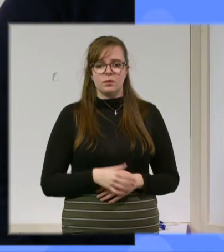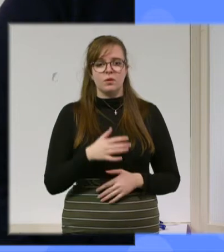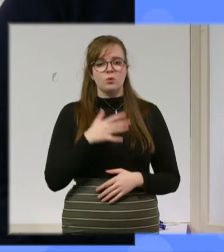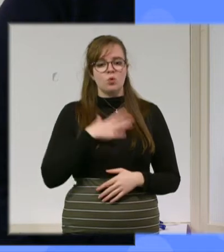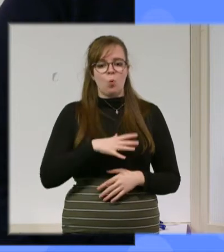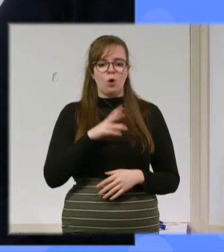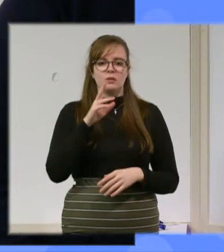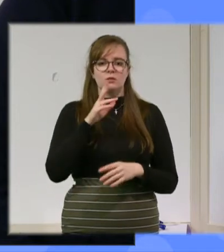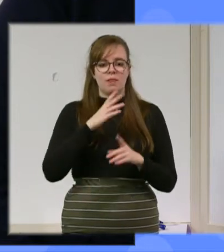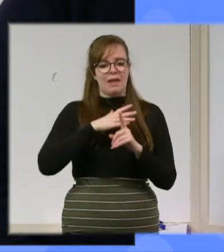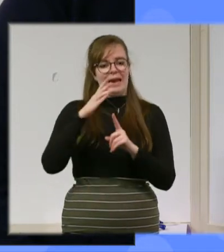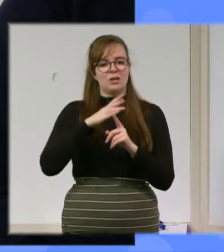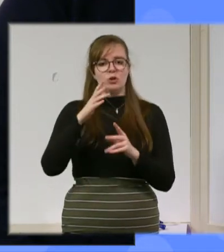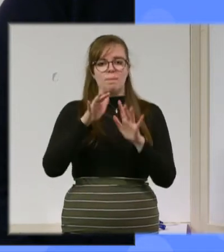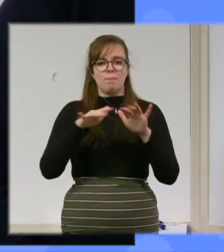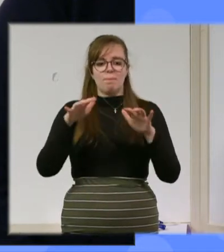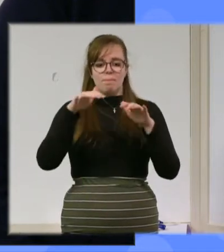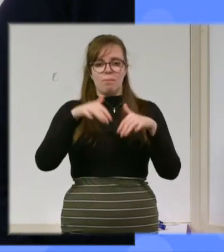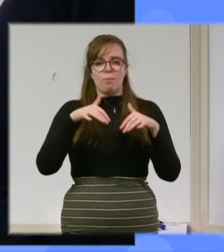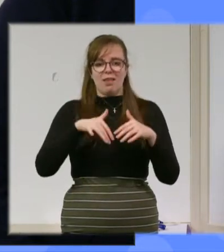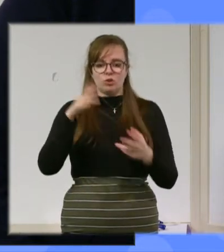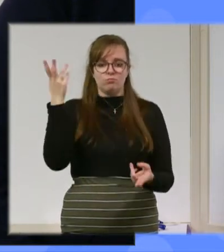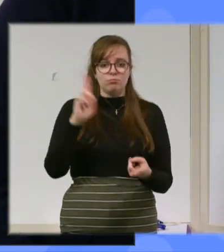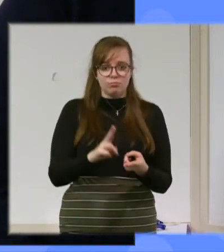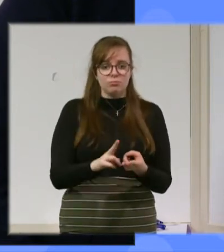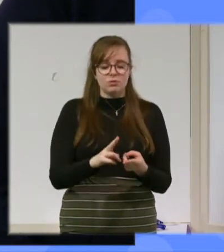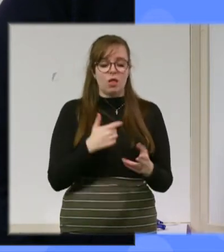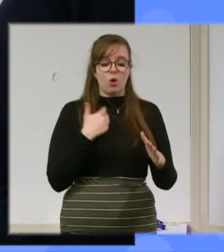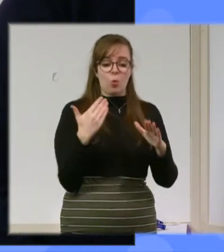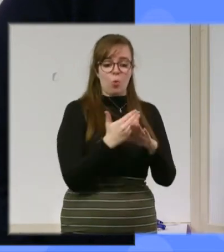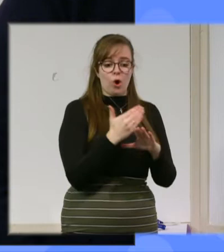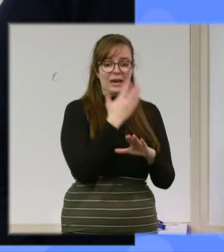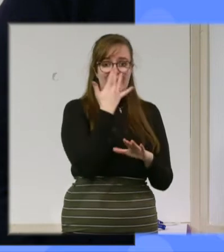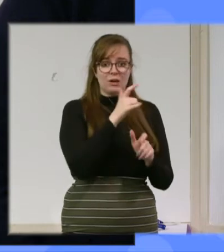decrease and our working age population very much Tizen - economic loss and